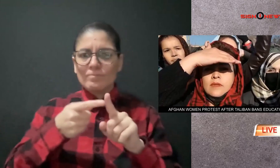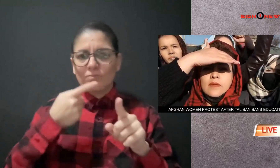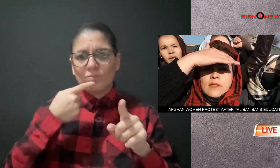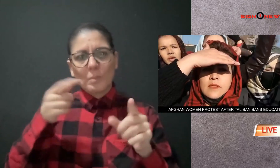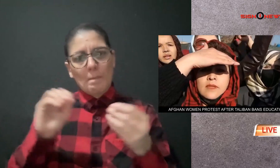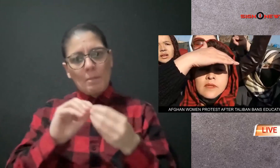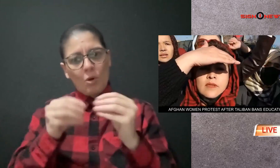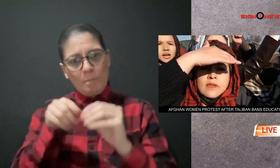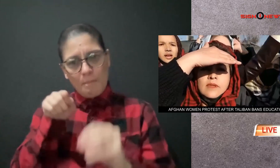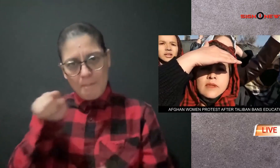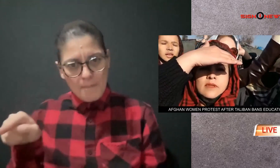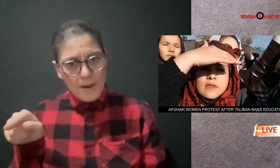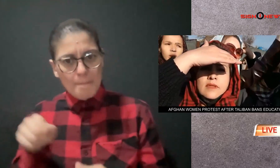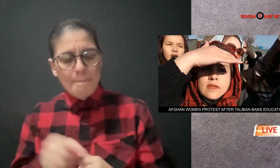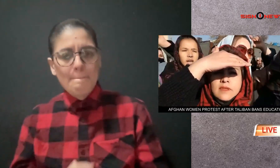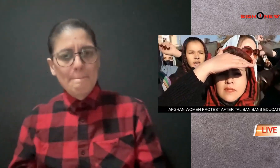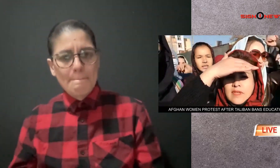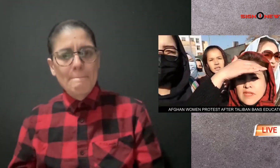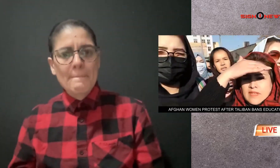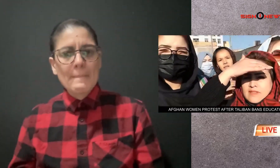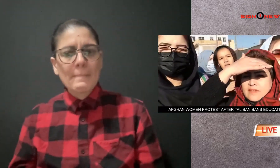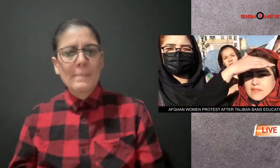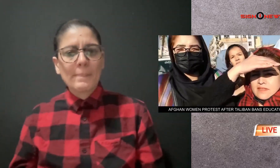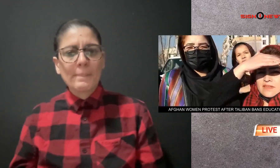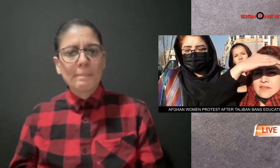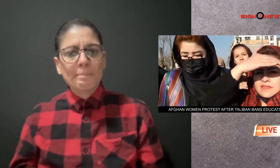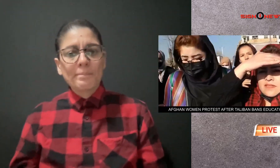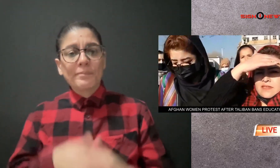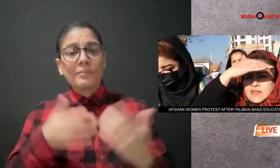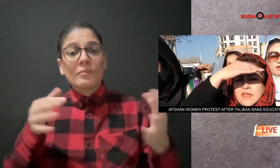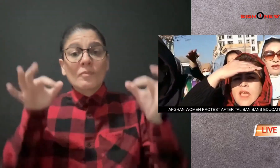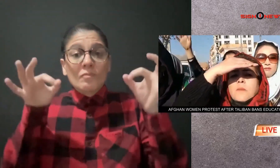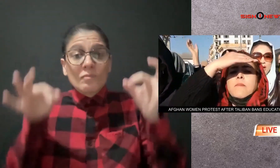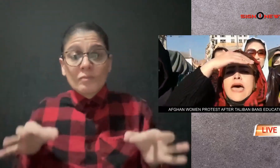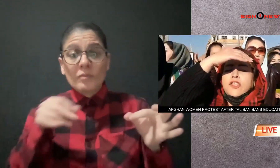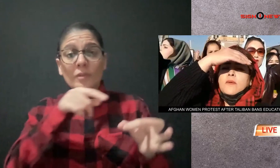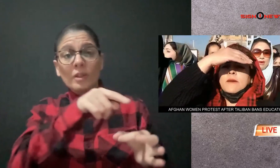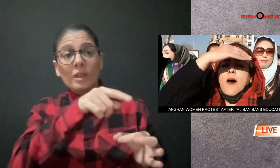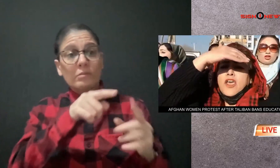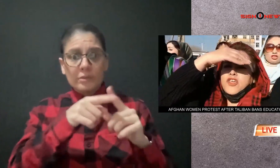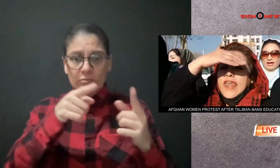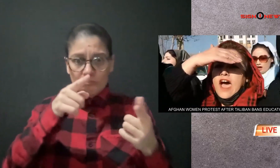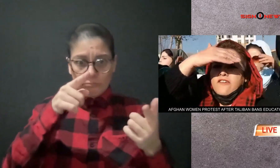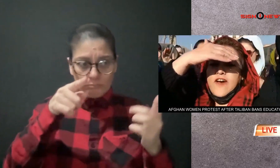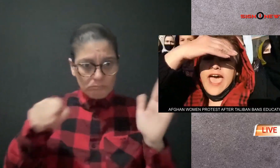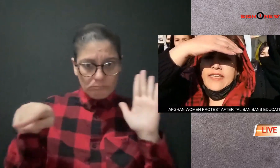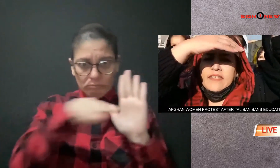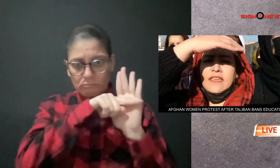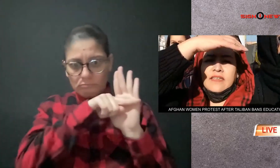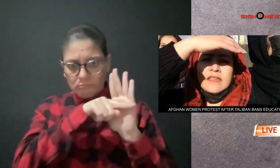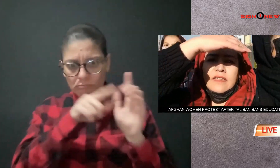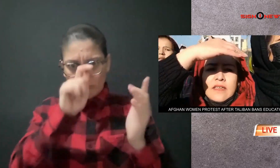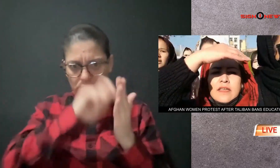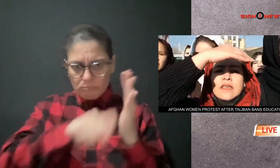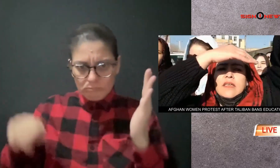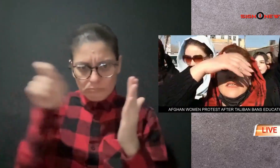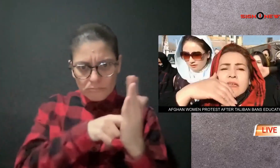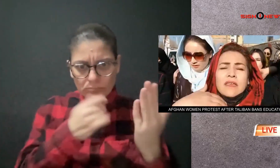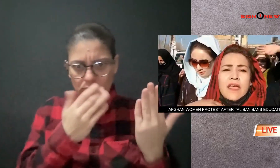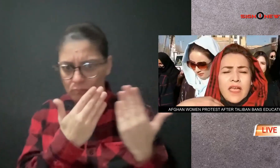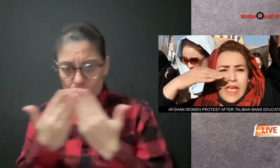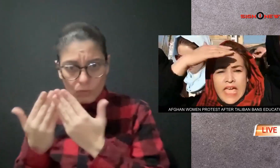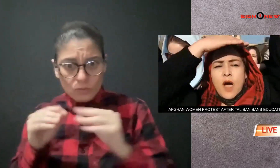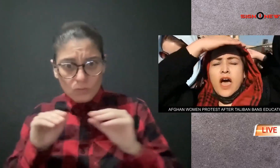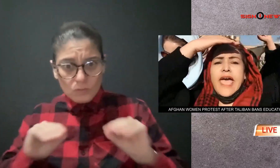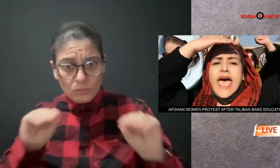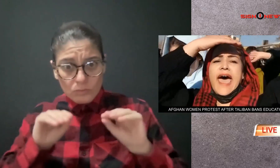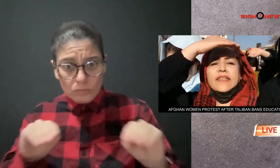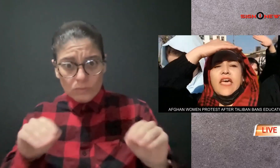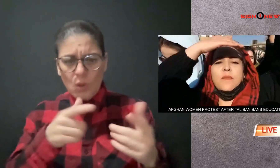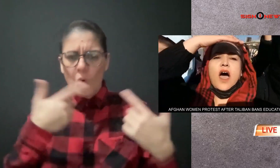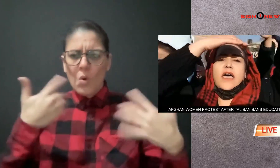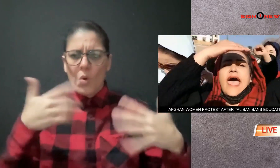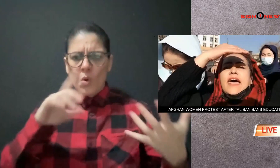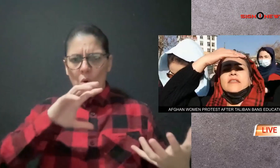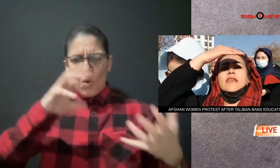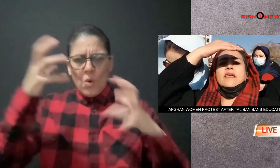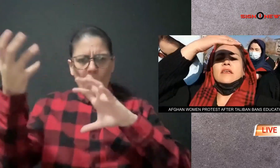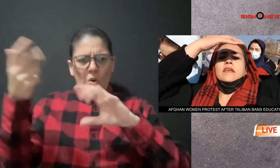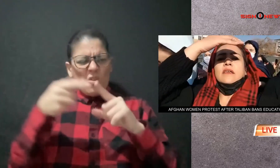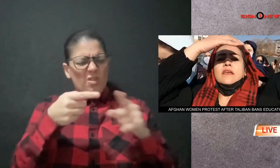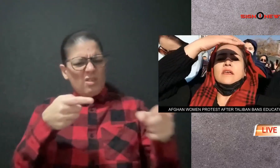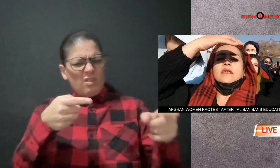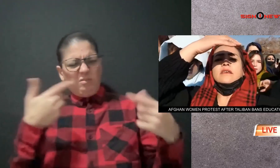is an international human right and the decision to ban education is a huge